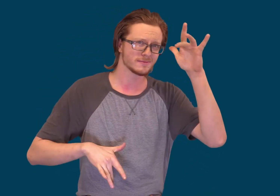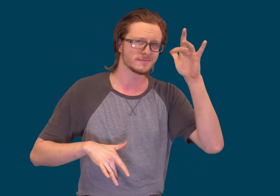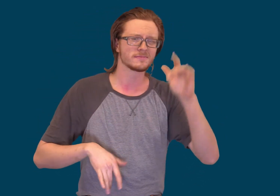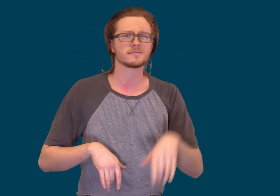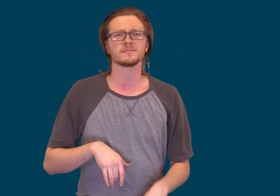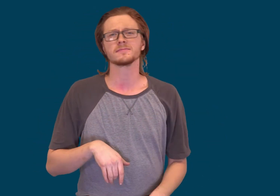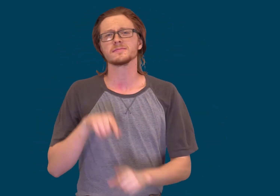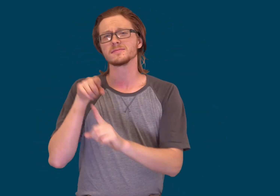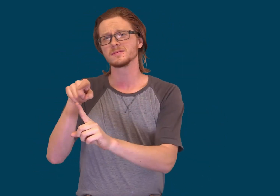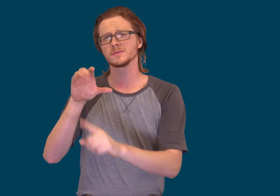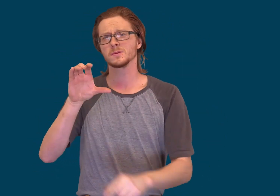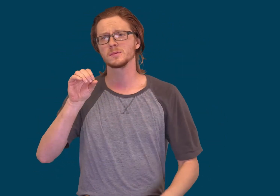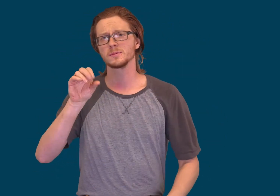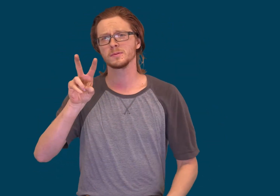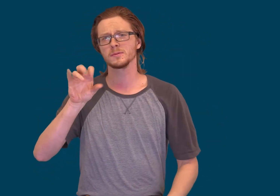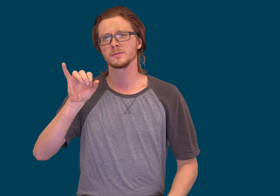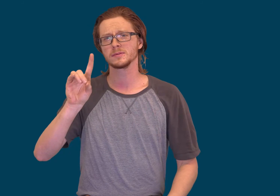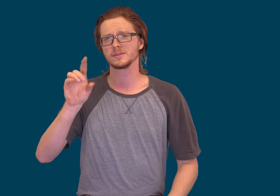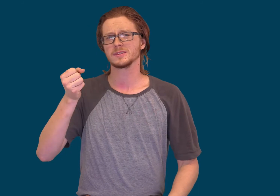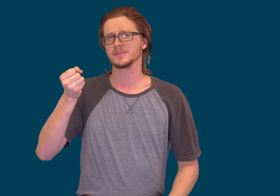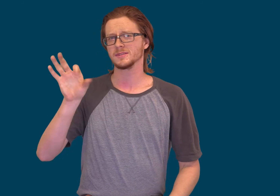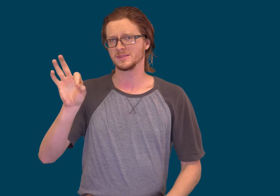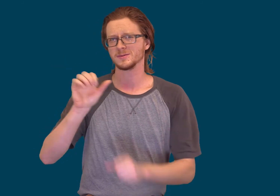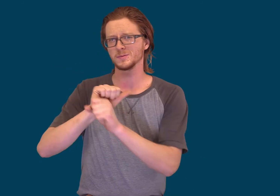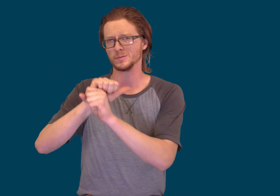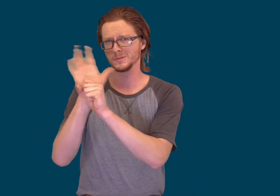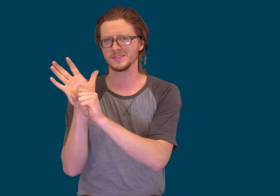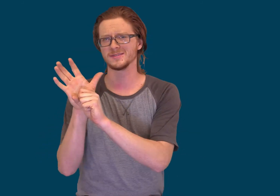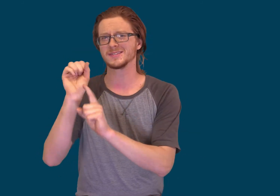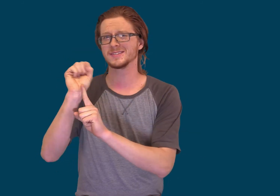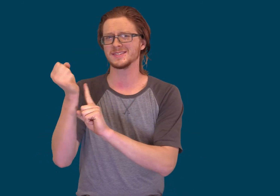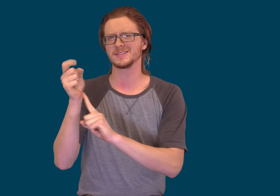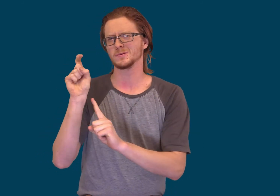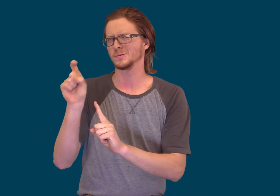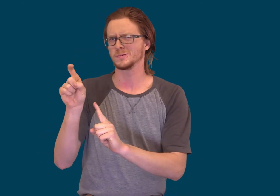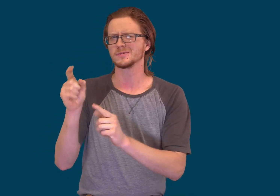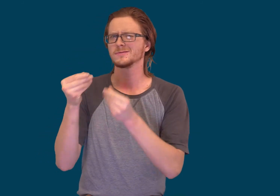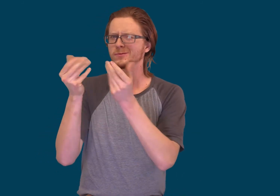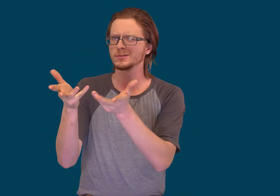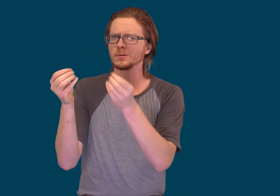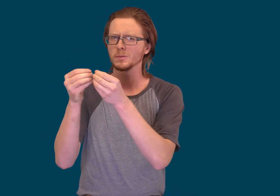The COVID-19 situation should be more accessible with full